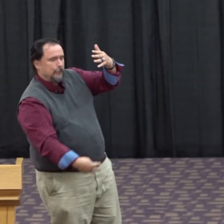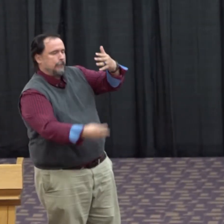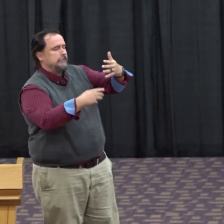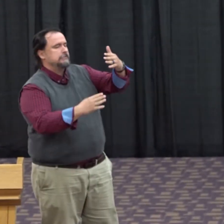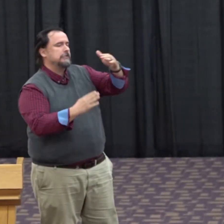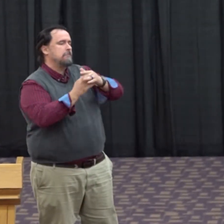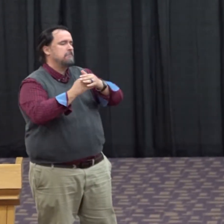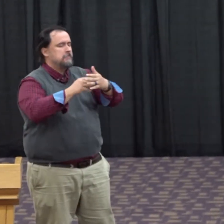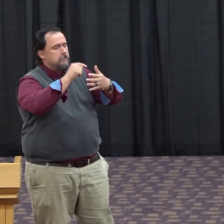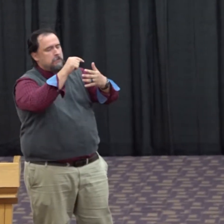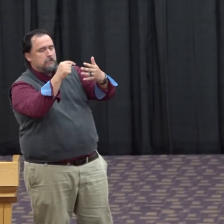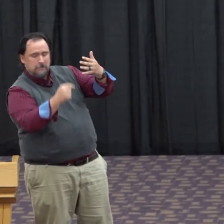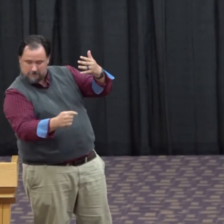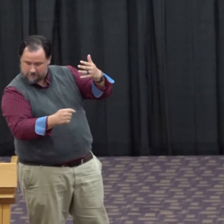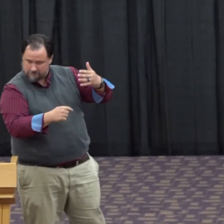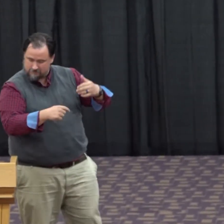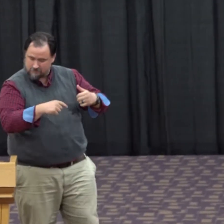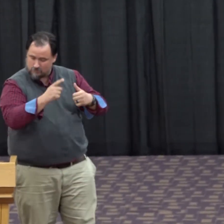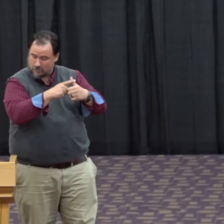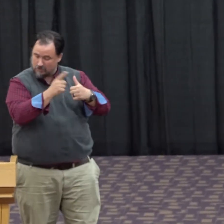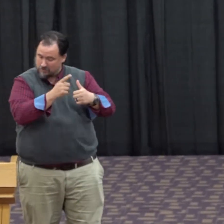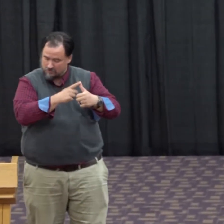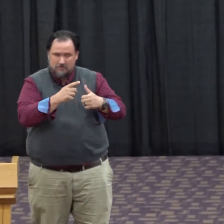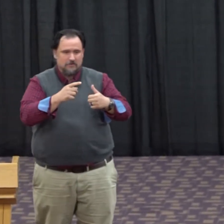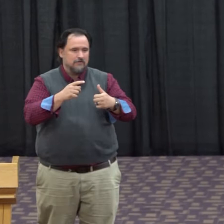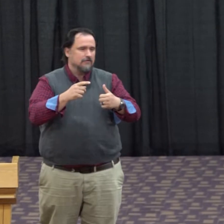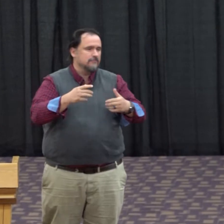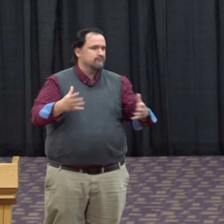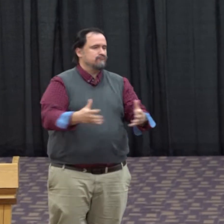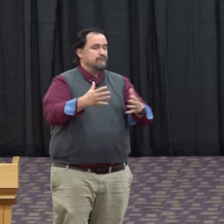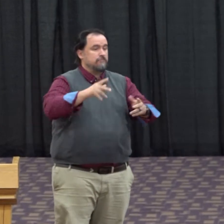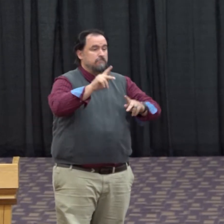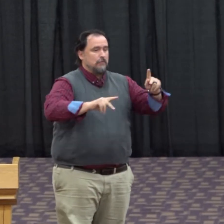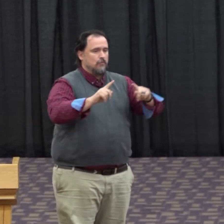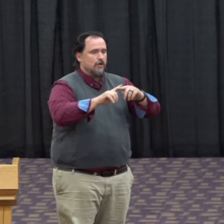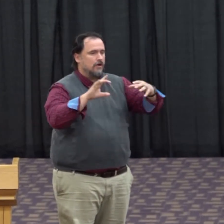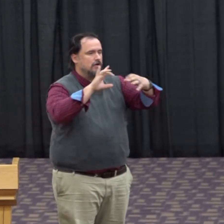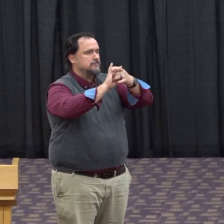There are multiple positive things to say about doing community service.